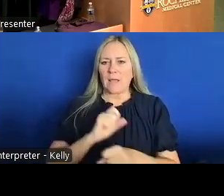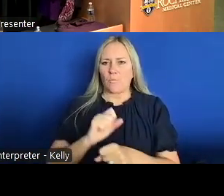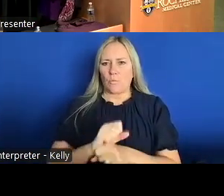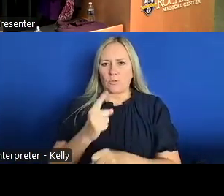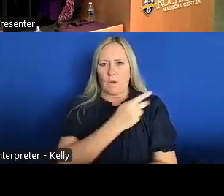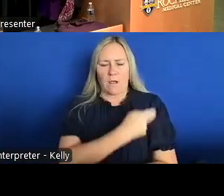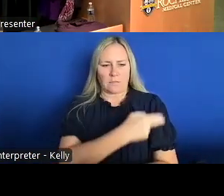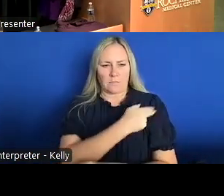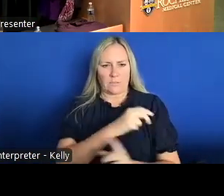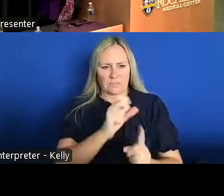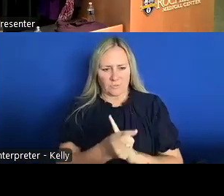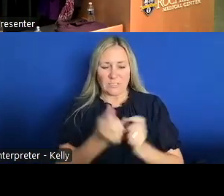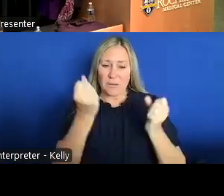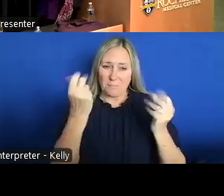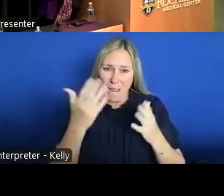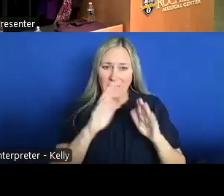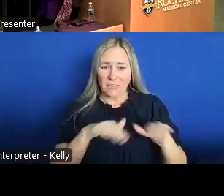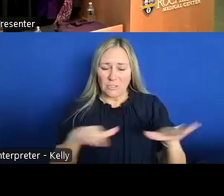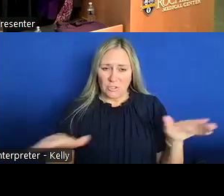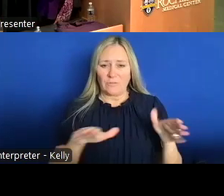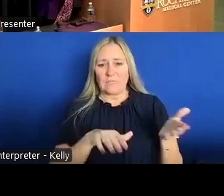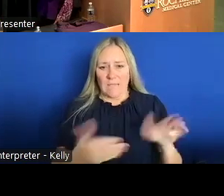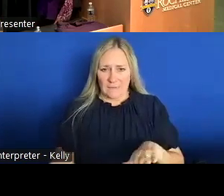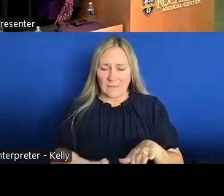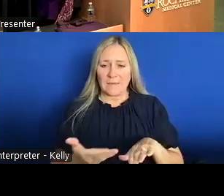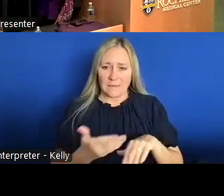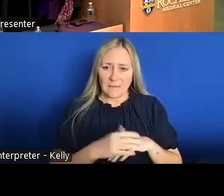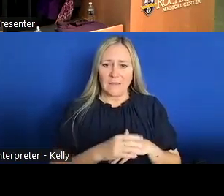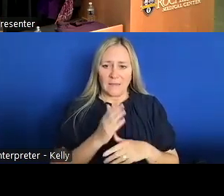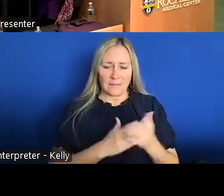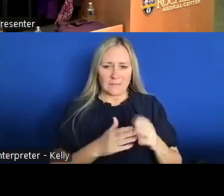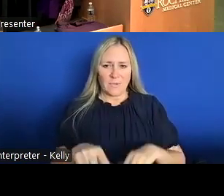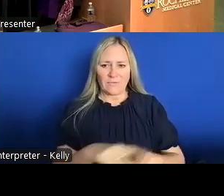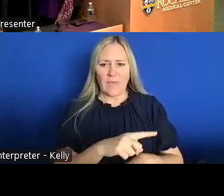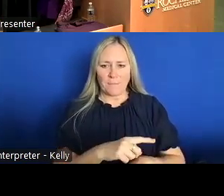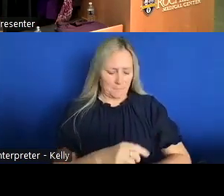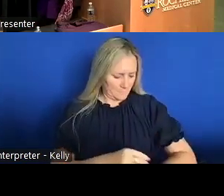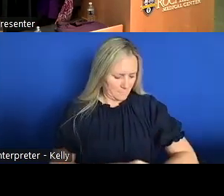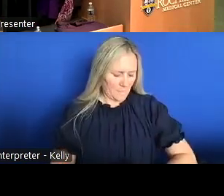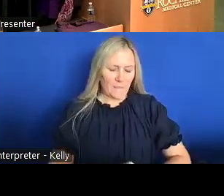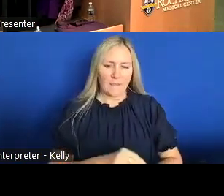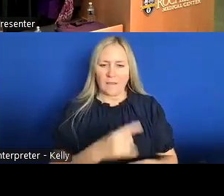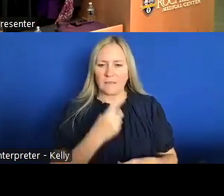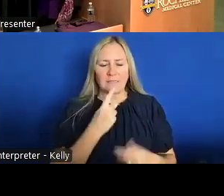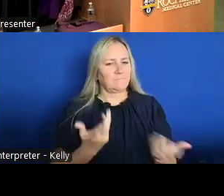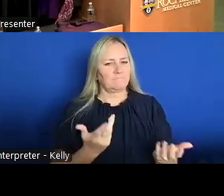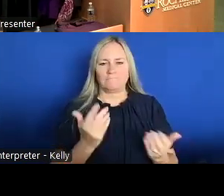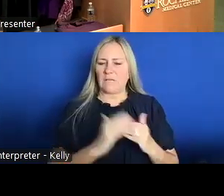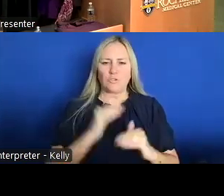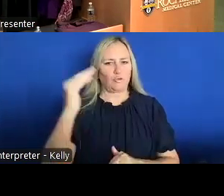deaths in the unit and um you know some of them said it's just too much to bear and I just find I